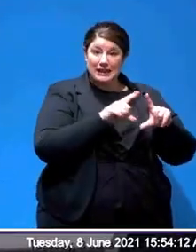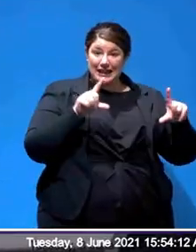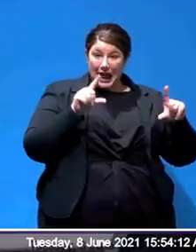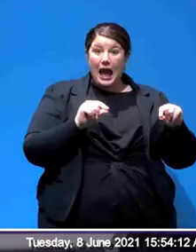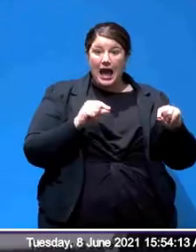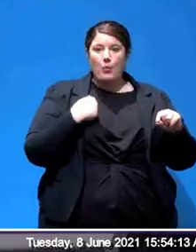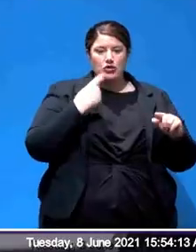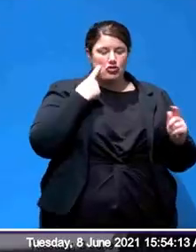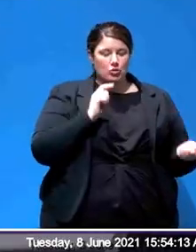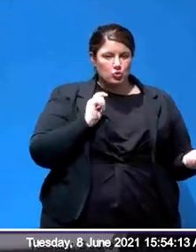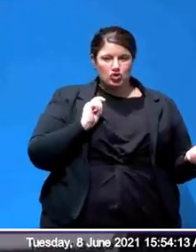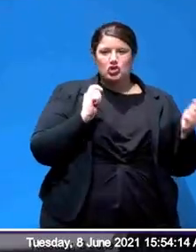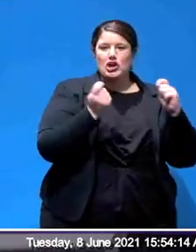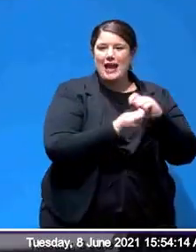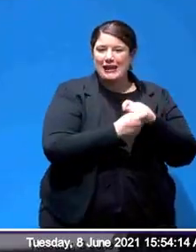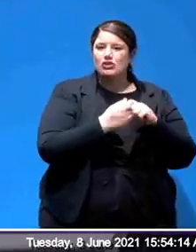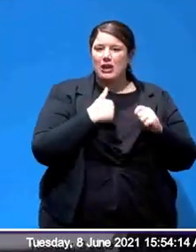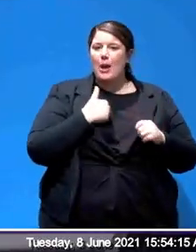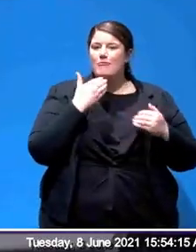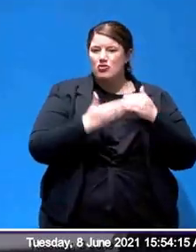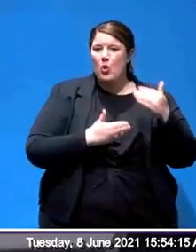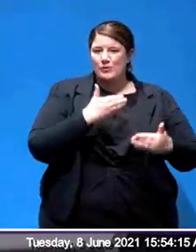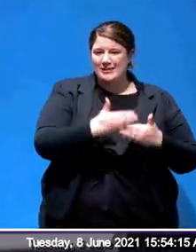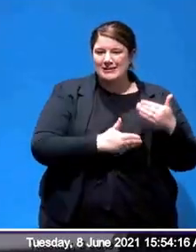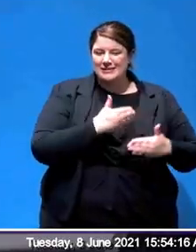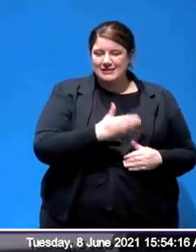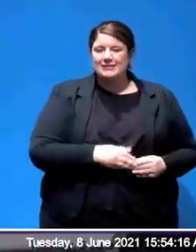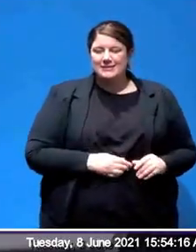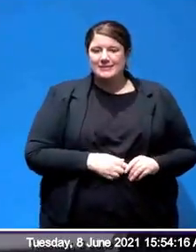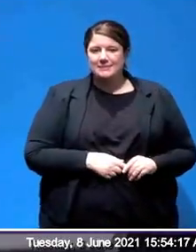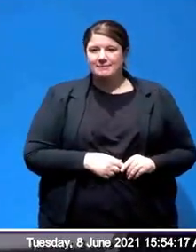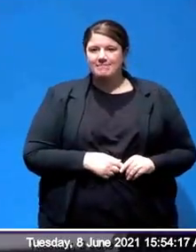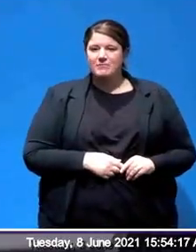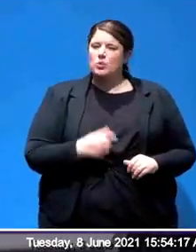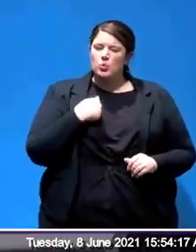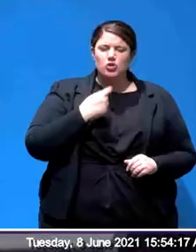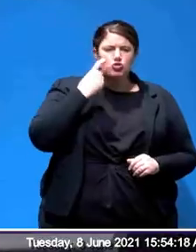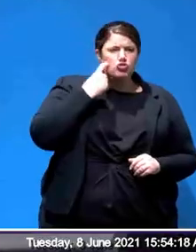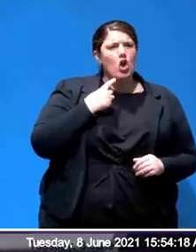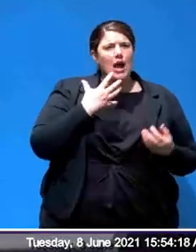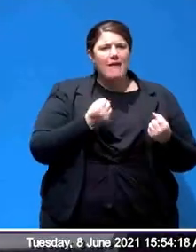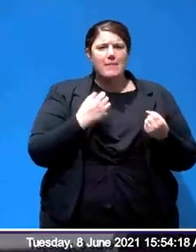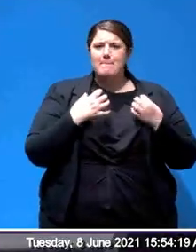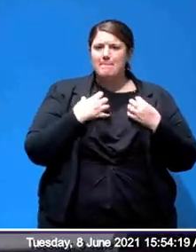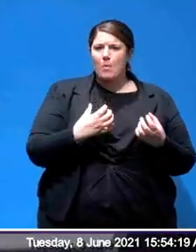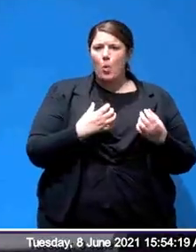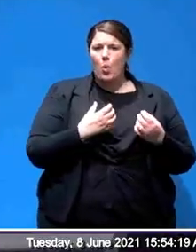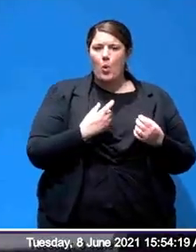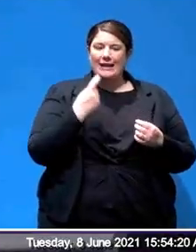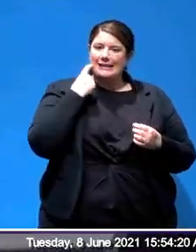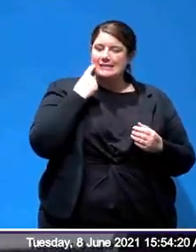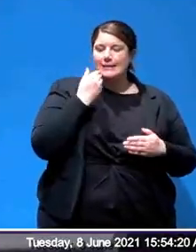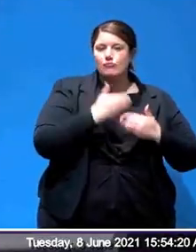move to and we have been trying to have a more streamlined system of cash,